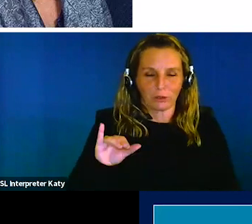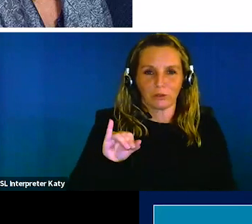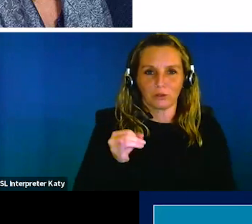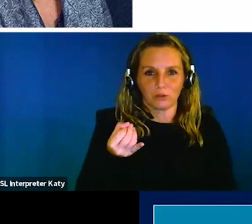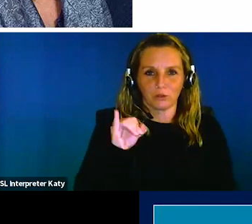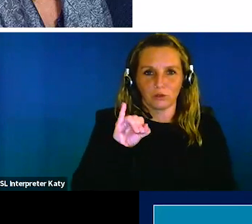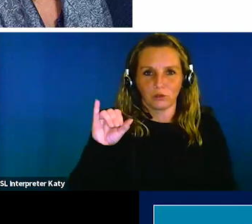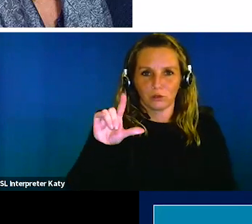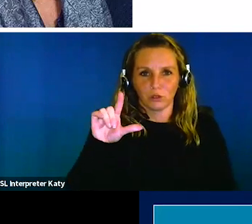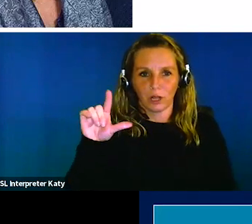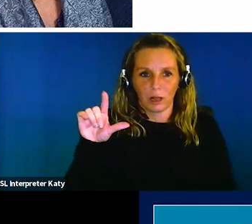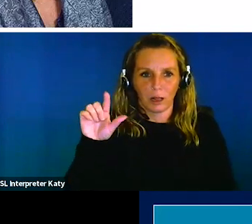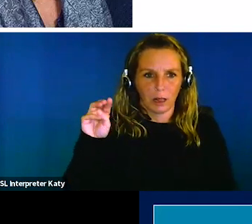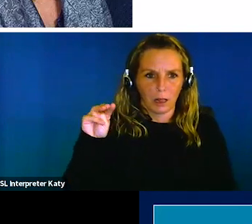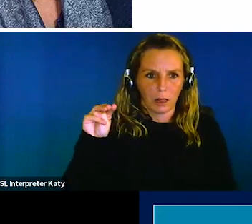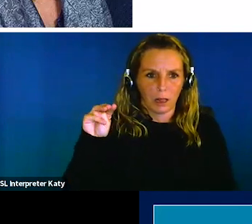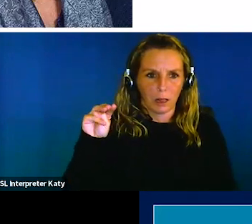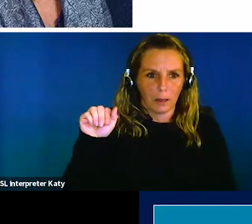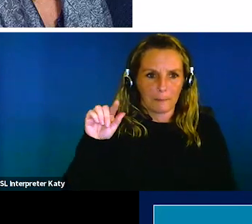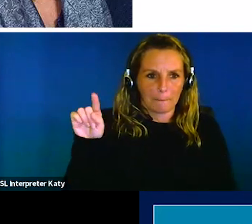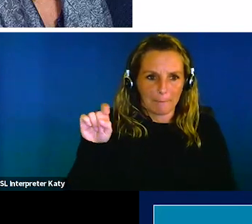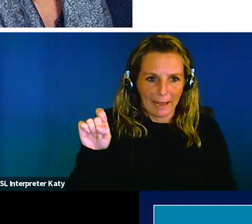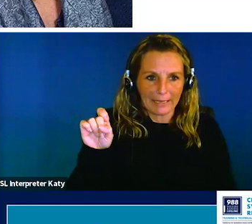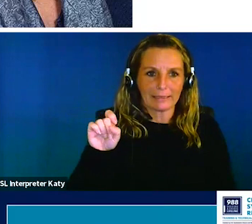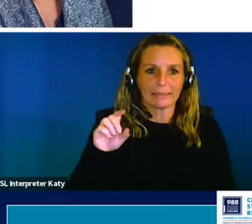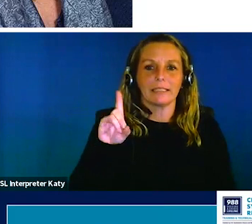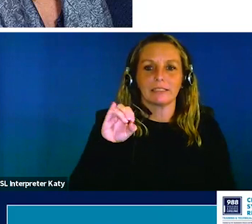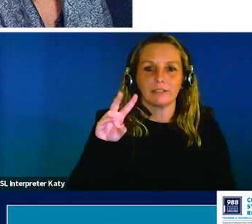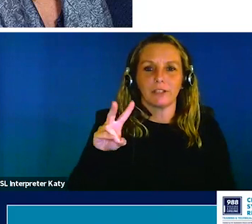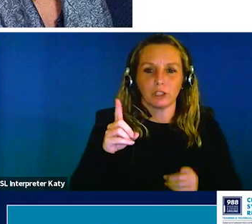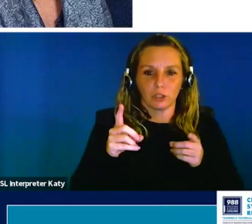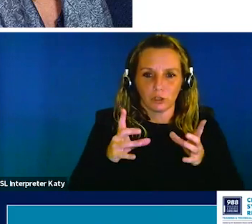Jill Mayes is the division director of the Crisis System Transformation